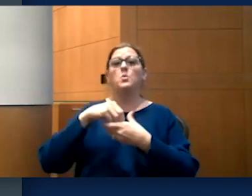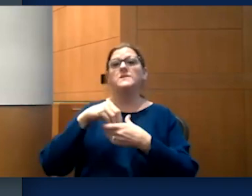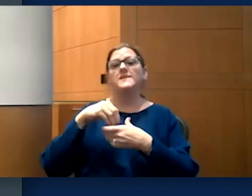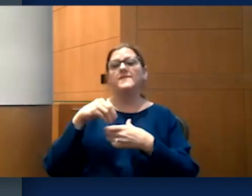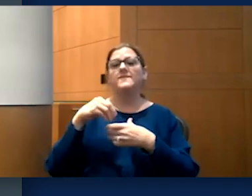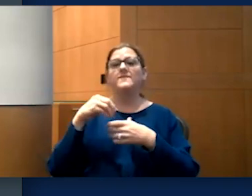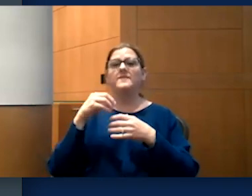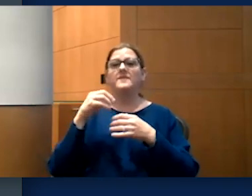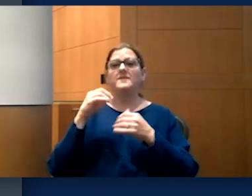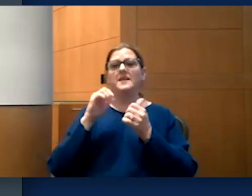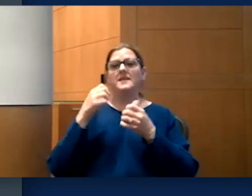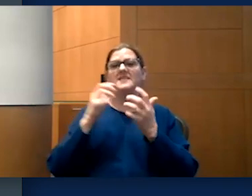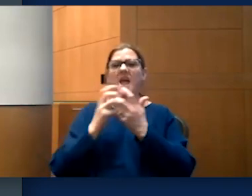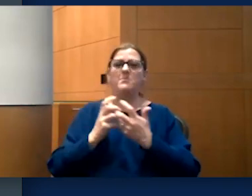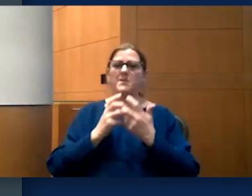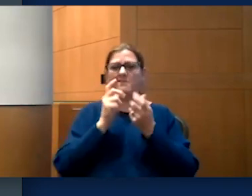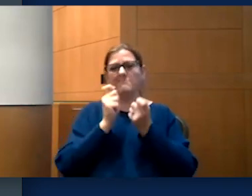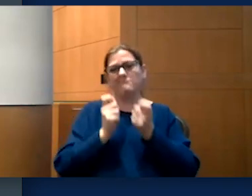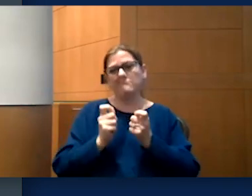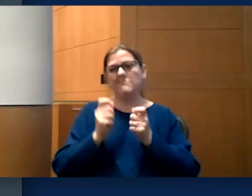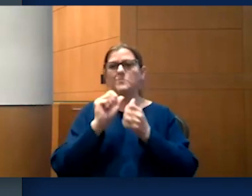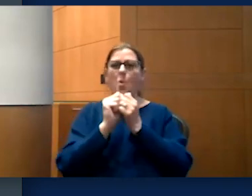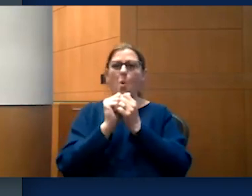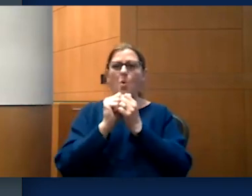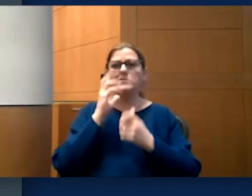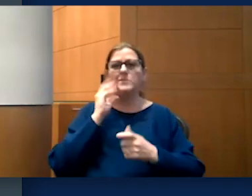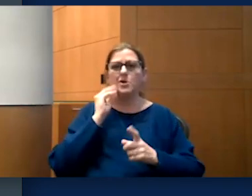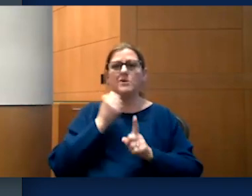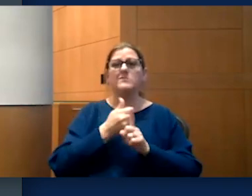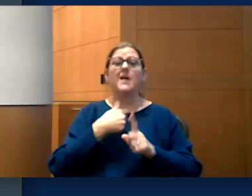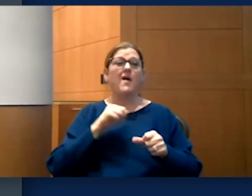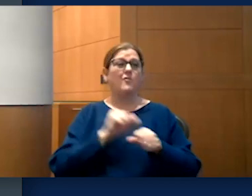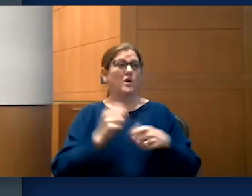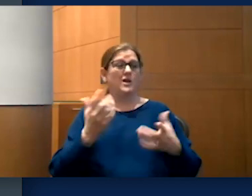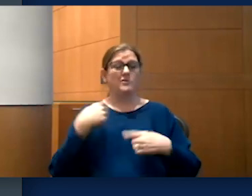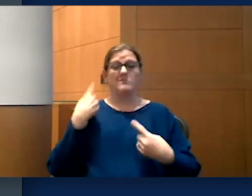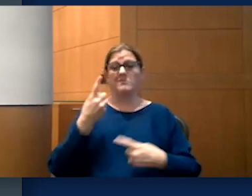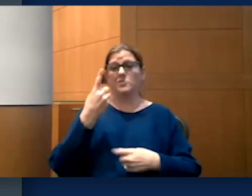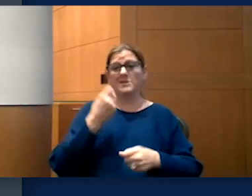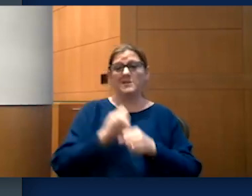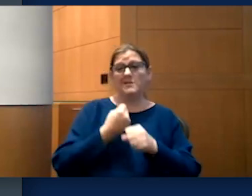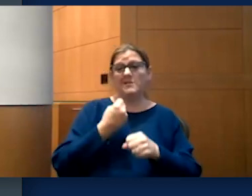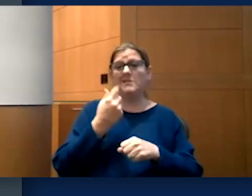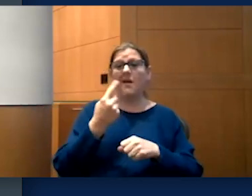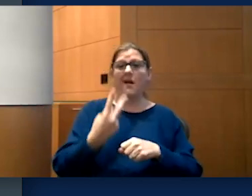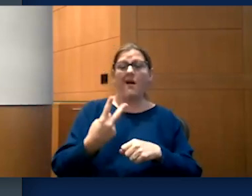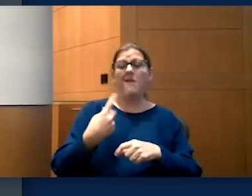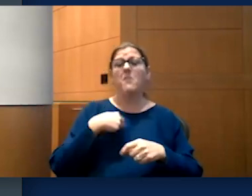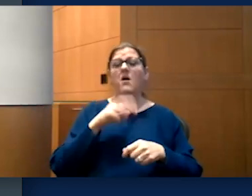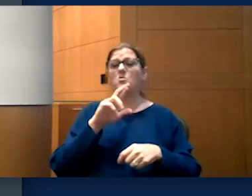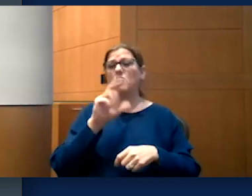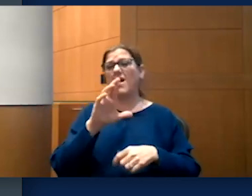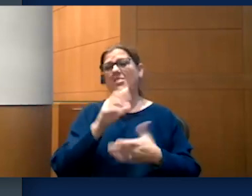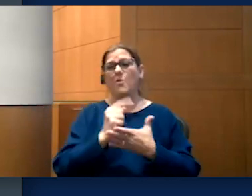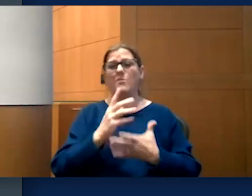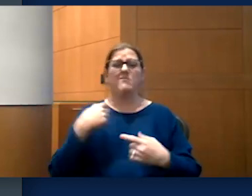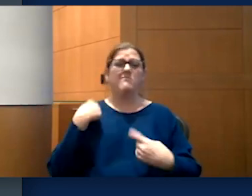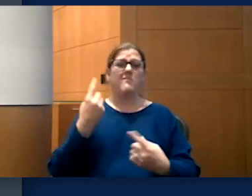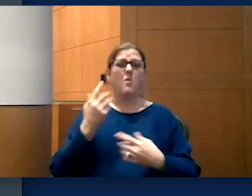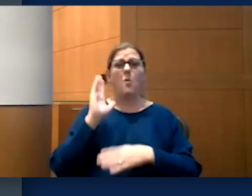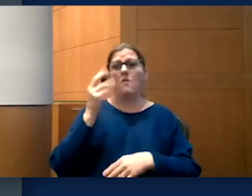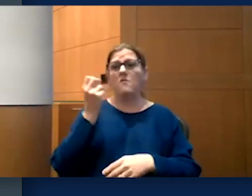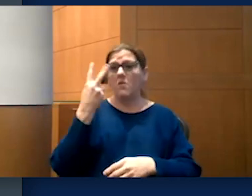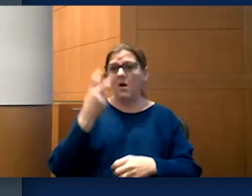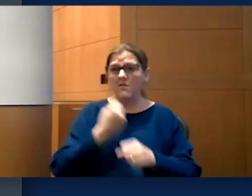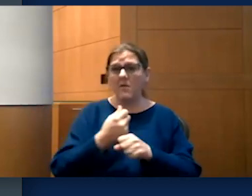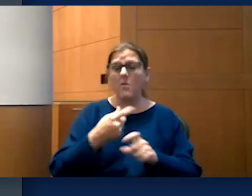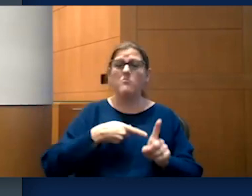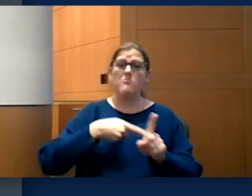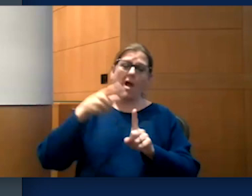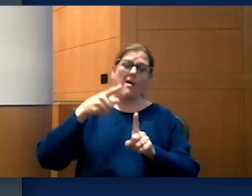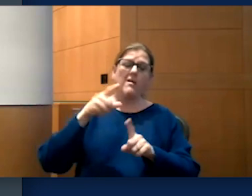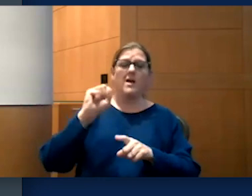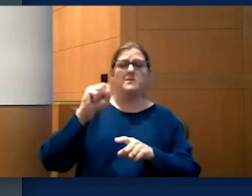I have worked at Michigan medicine about a year and a half, but I've been working as a rec therapist for over 12 years. Mainly in spinal cord, injury and brain injury.